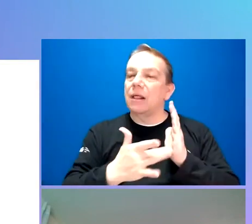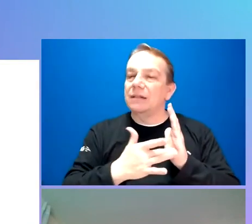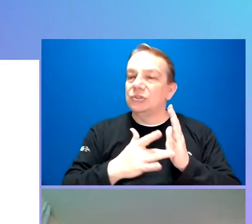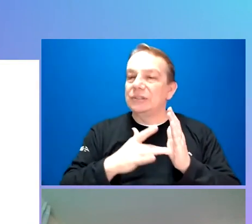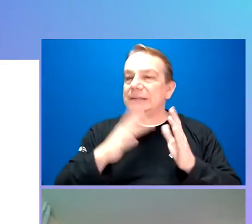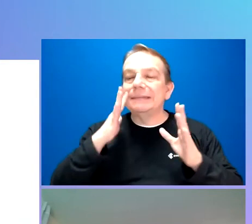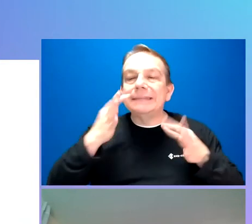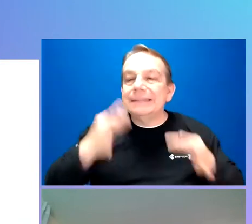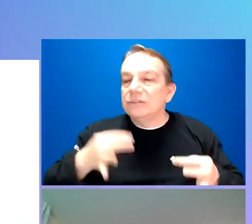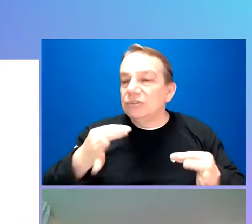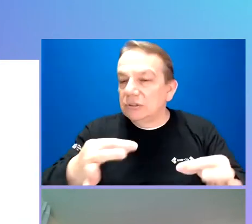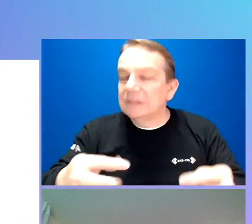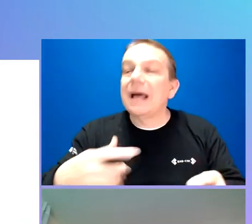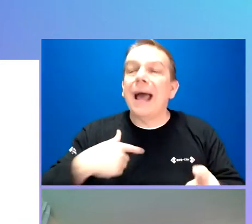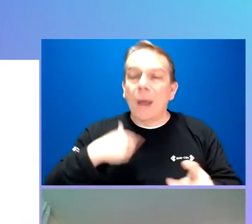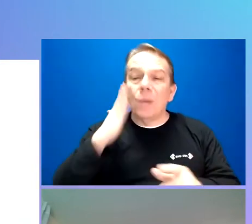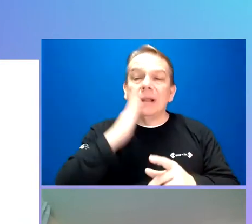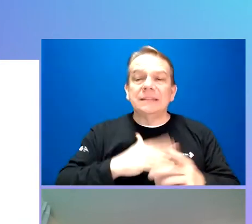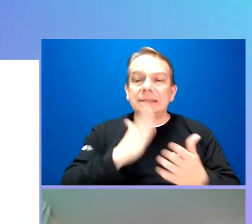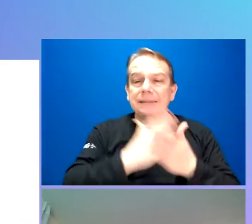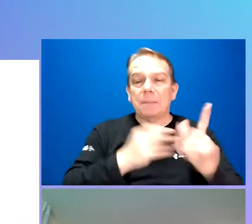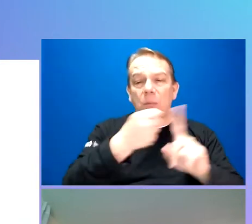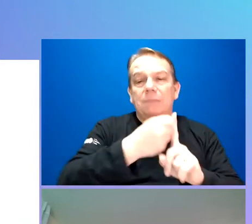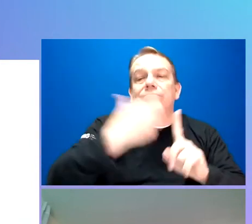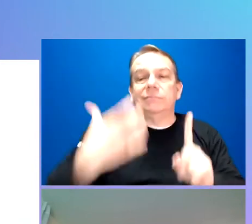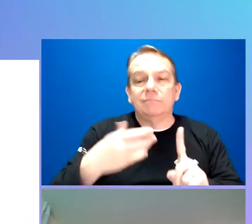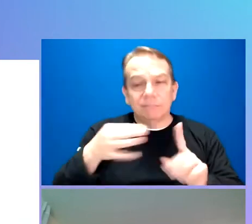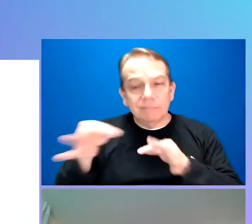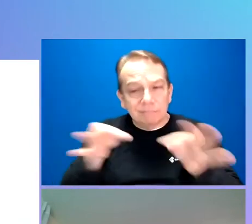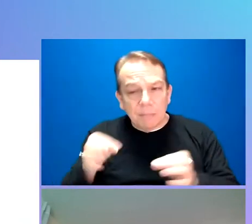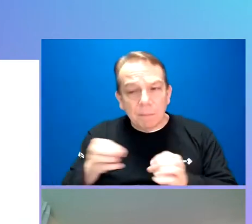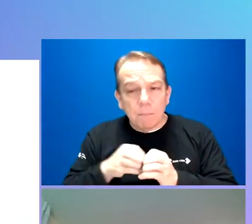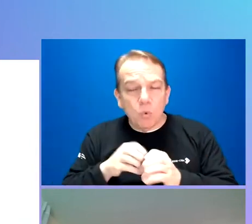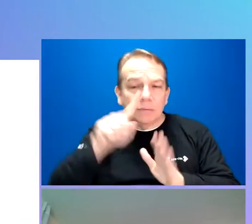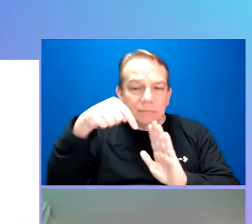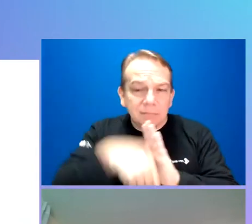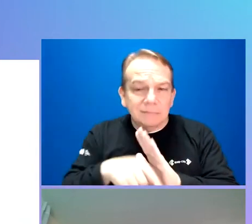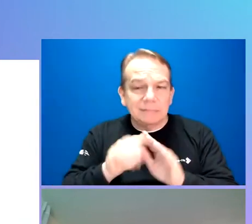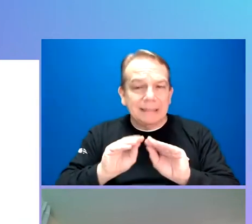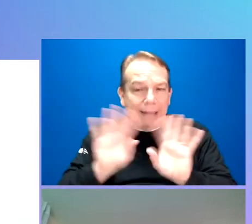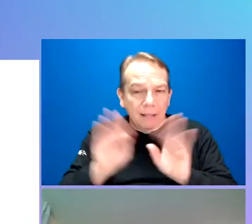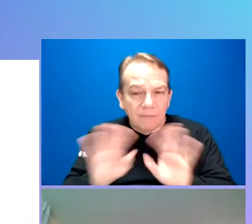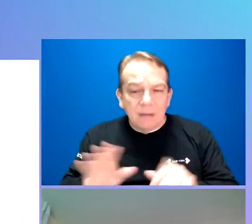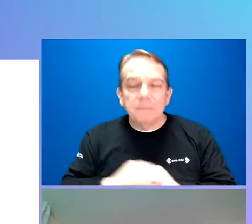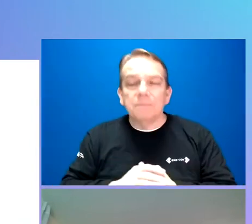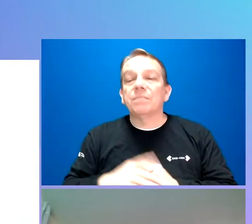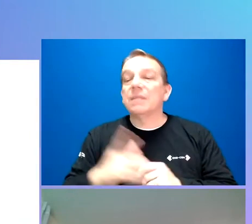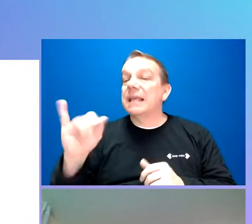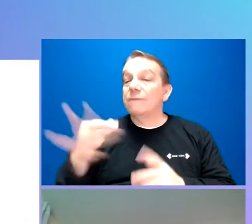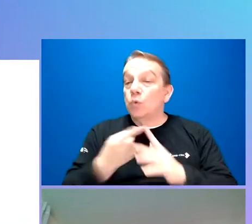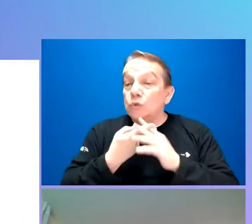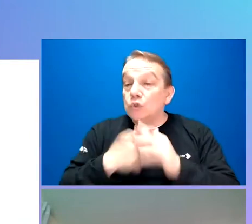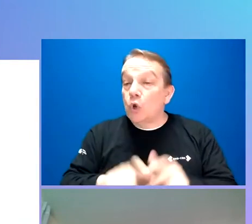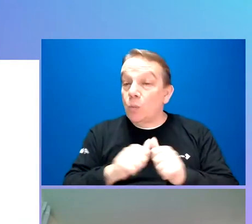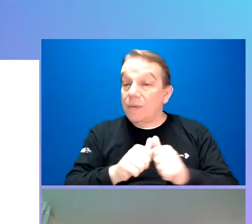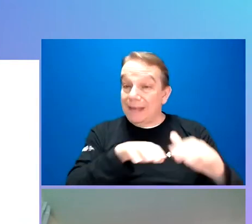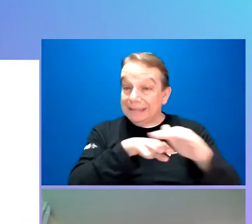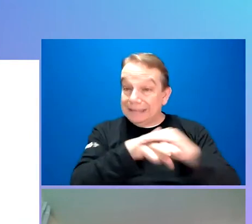issues that, you know, if you were to start with accessibility